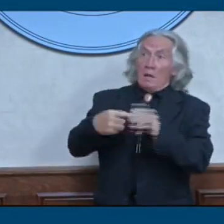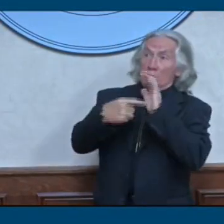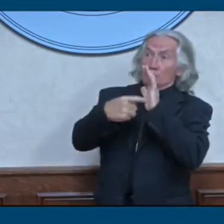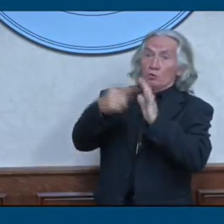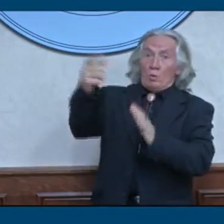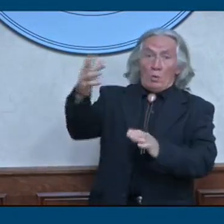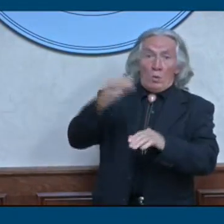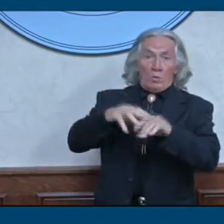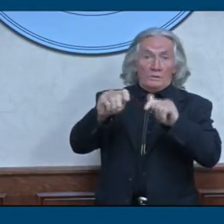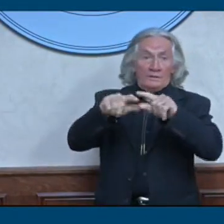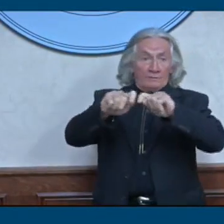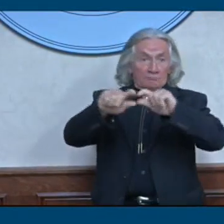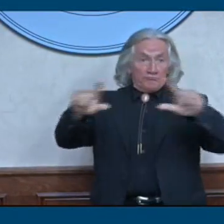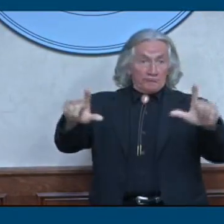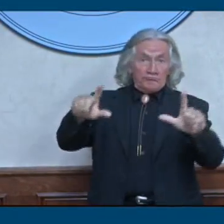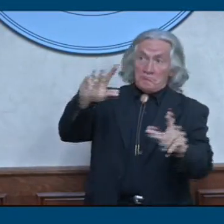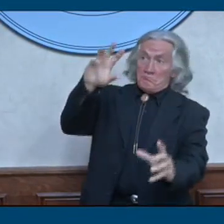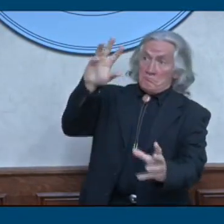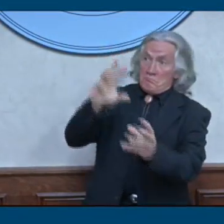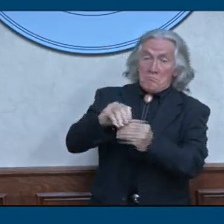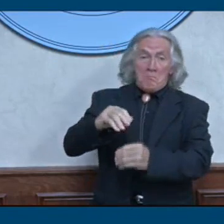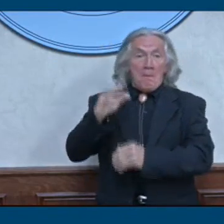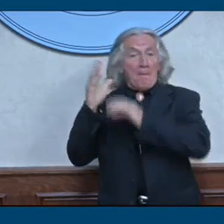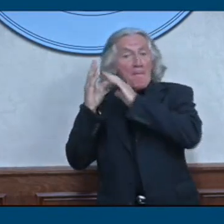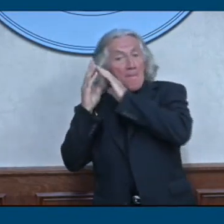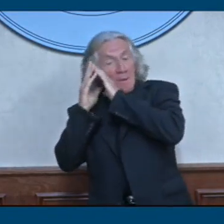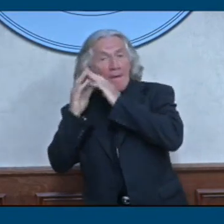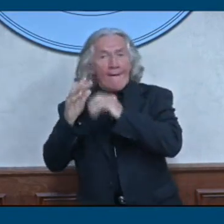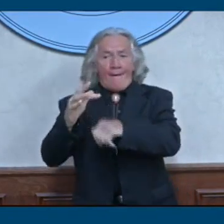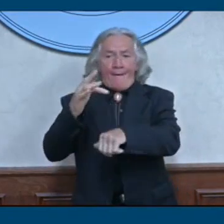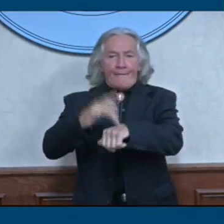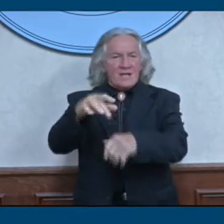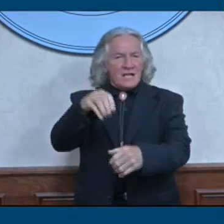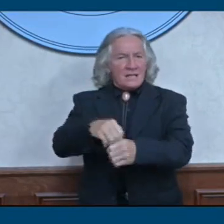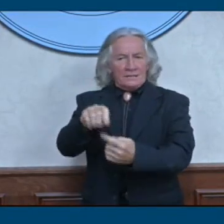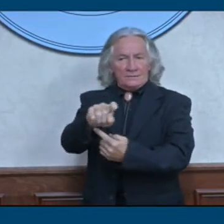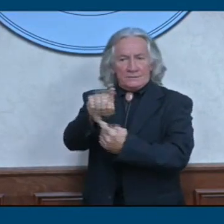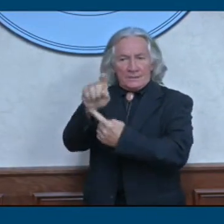LARGELY THROUGH A BIT OF A SLIDE SHOW HERE AND SO. WILL MOVE INTO THE FIRST